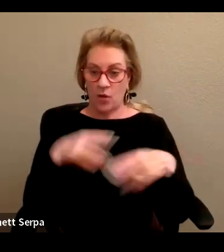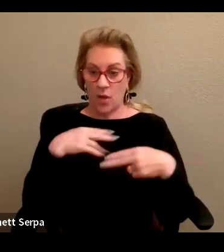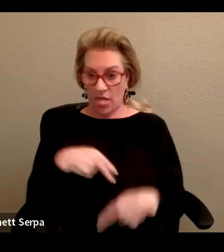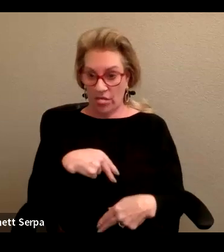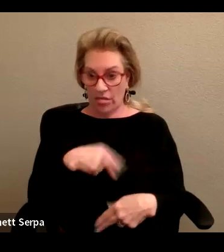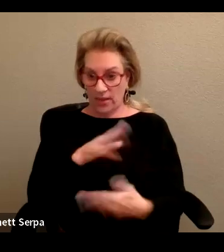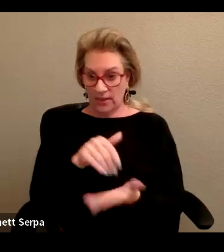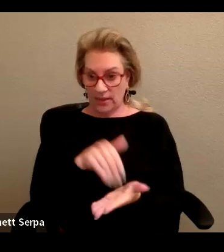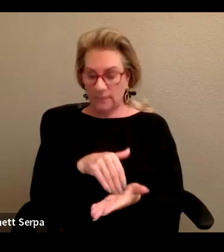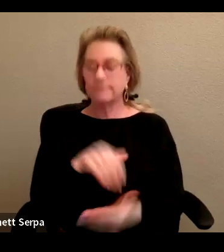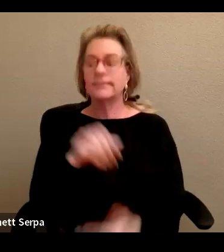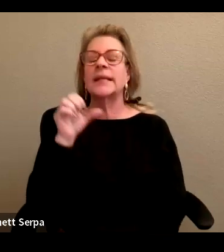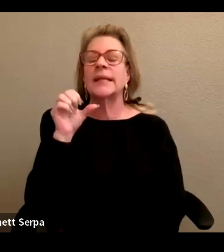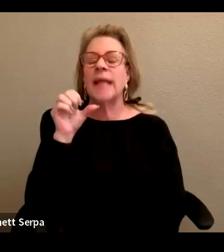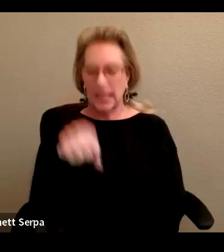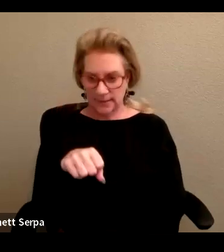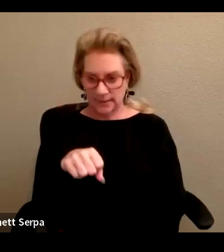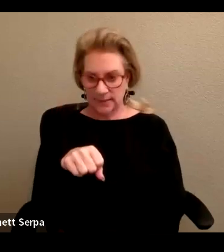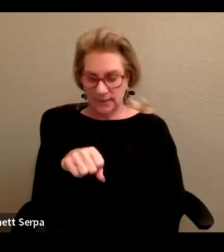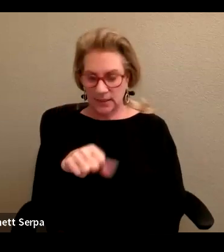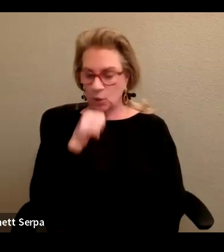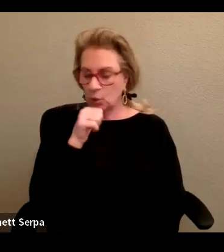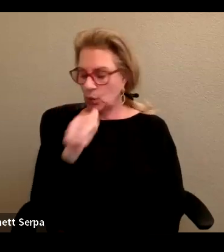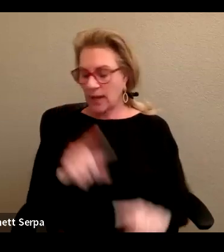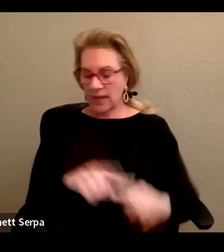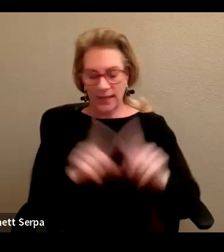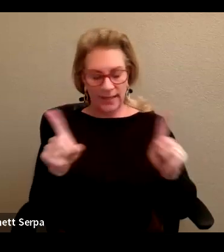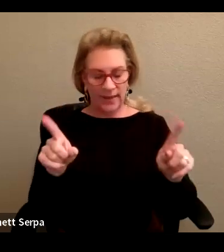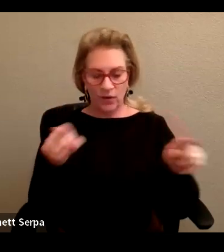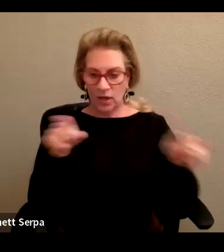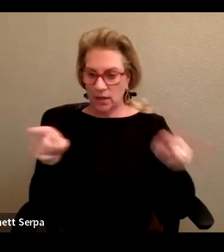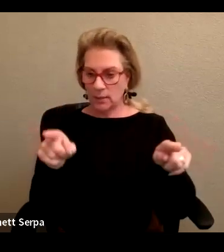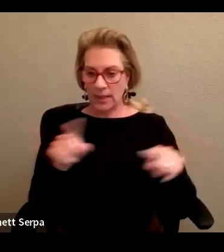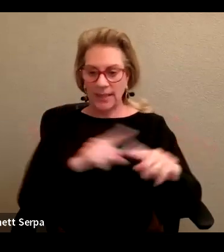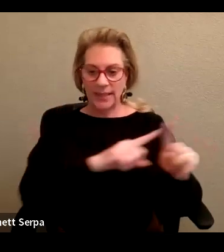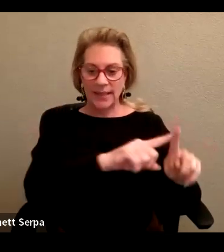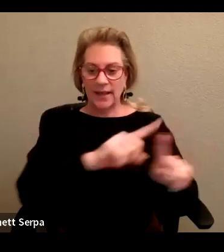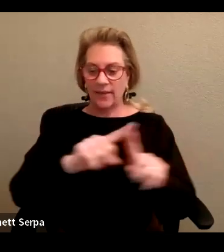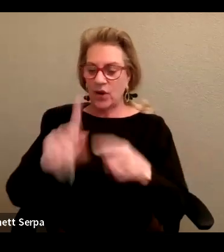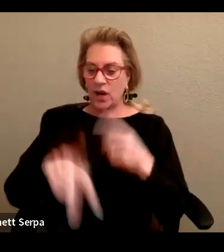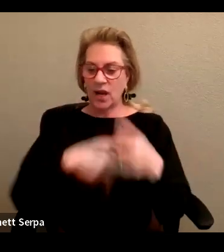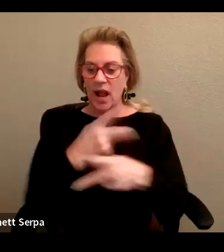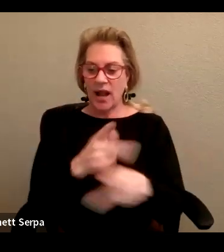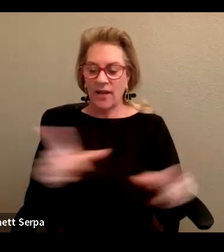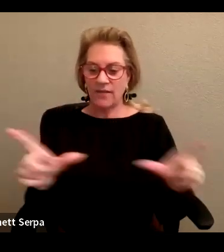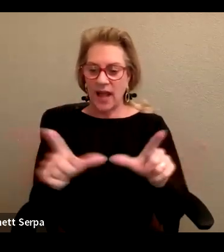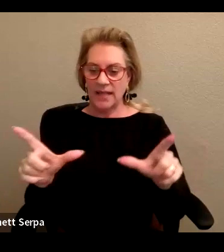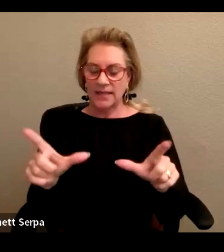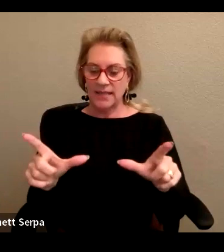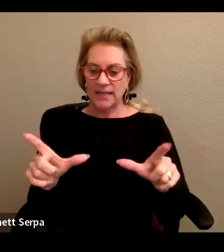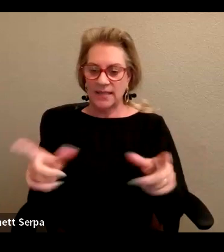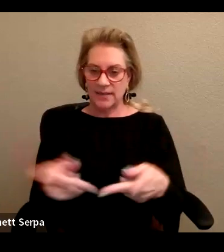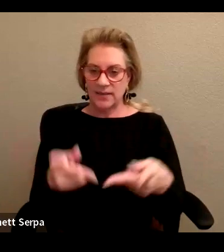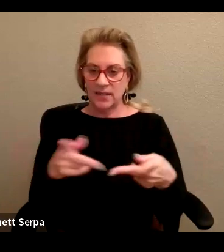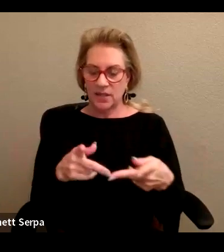the model policies do not distinguish between different types of licensed facilities s sp54